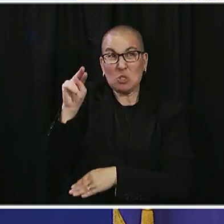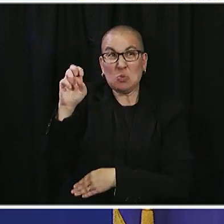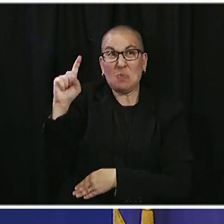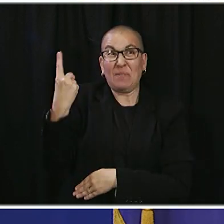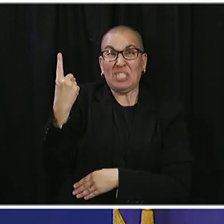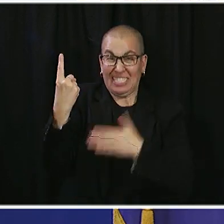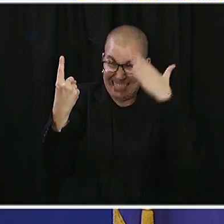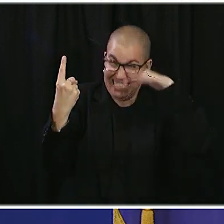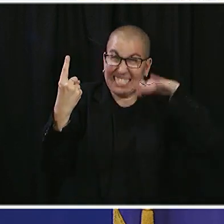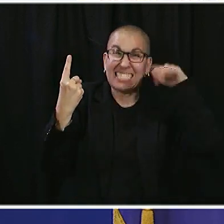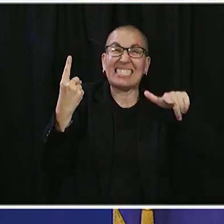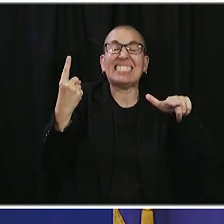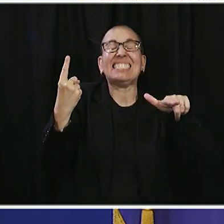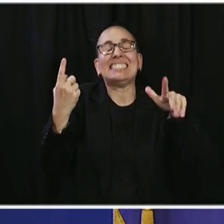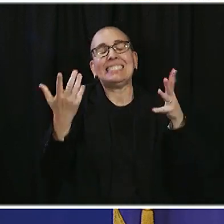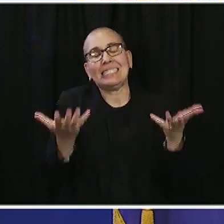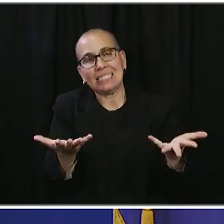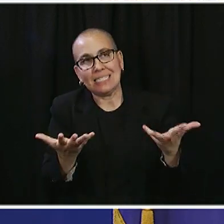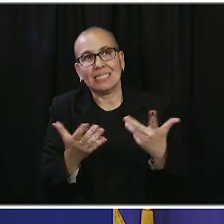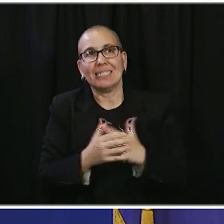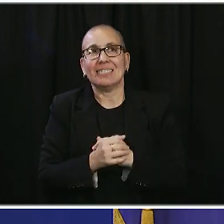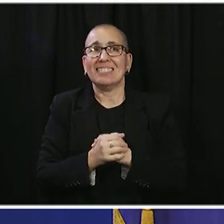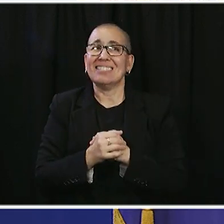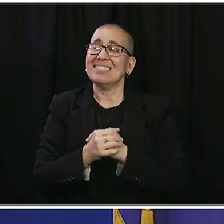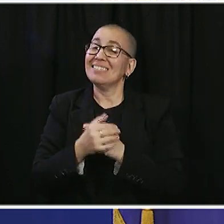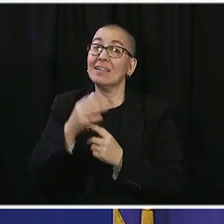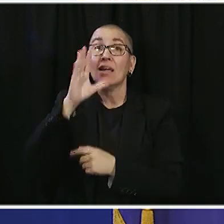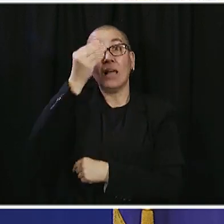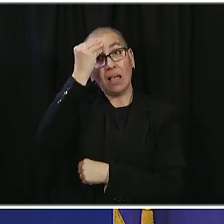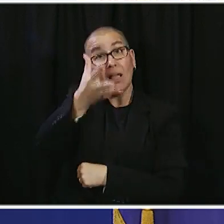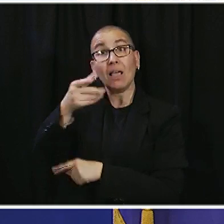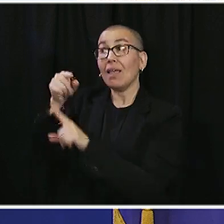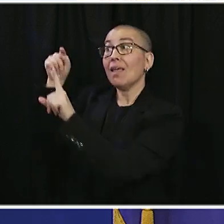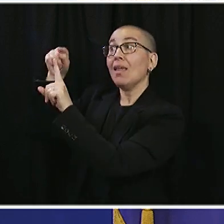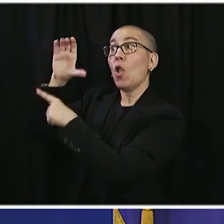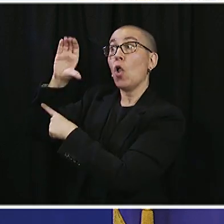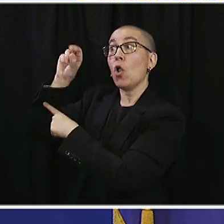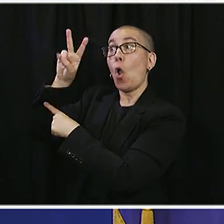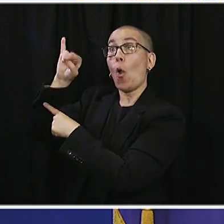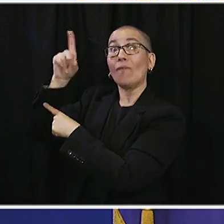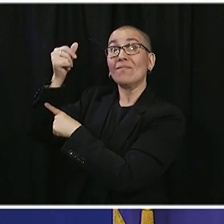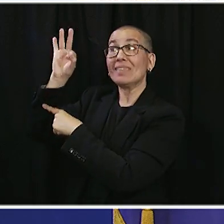BUT ONCE AGAIN, THIS VIRUS DOESN'T REALLY CARE ABOUT OUR HUMAN DATES. IT DOESN'T REALLY CARE ABOUT THE